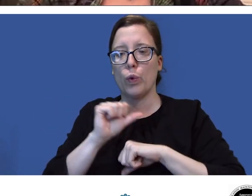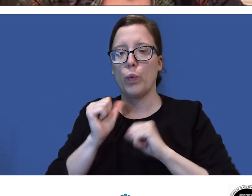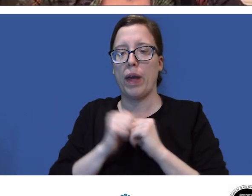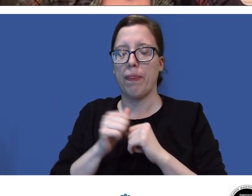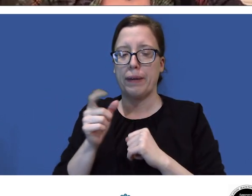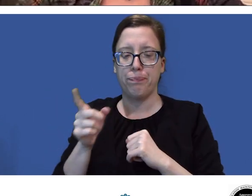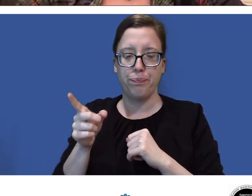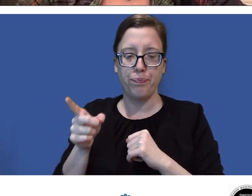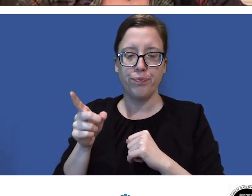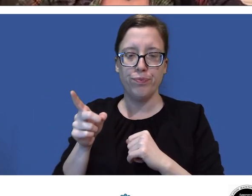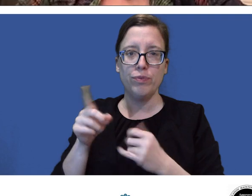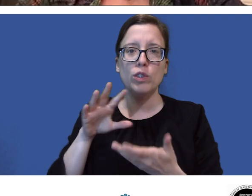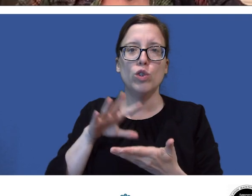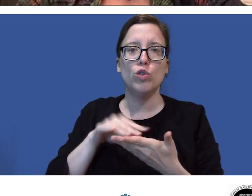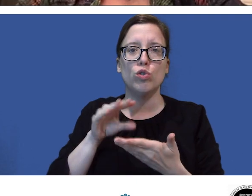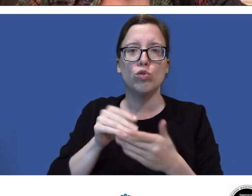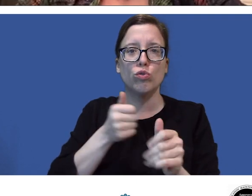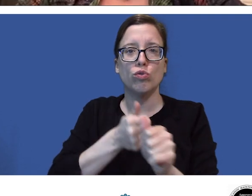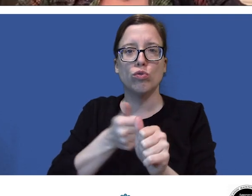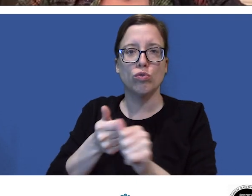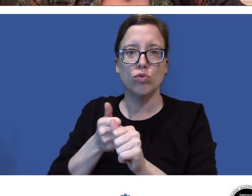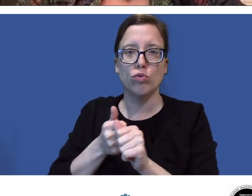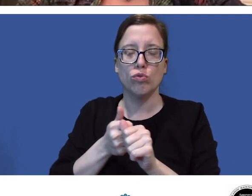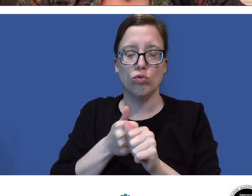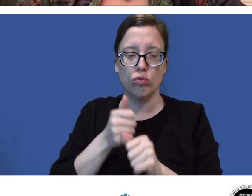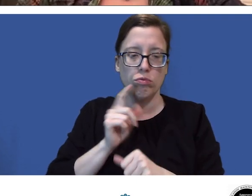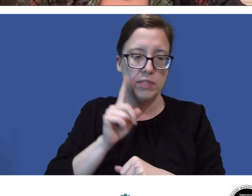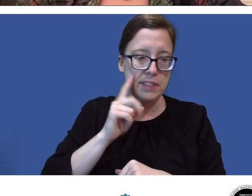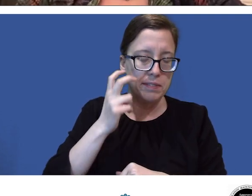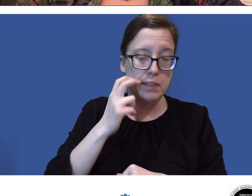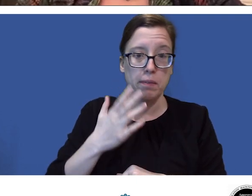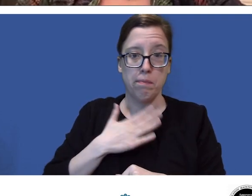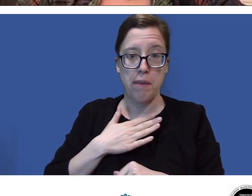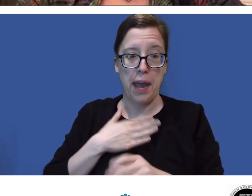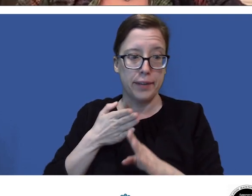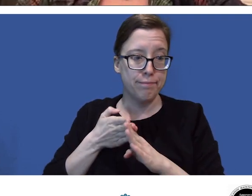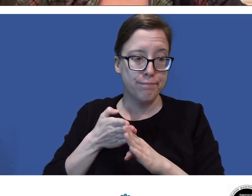with learners who experience deafblindness. My thing